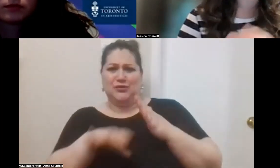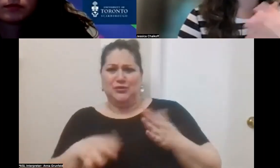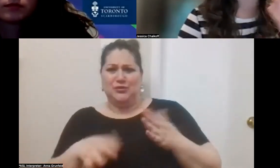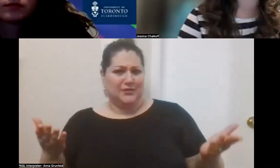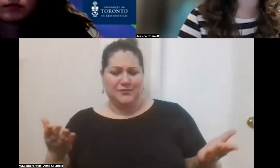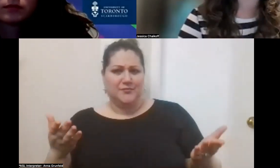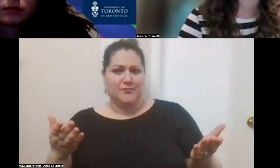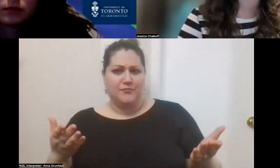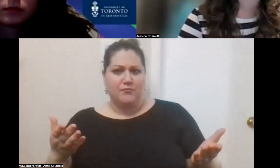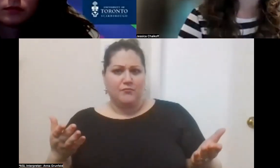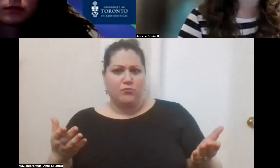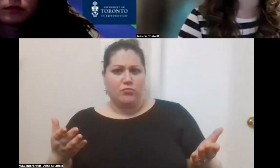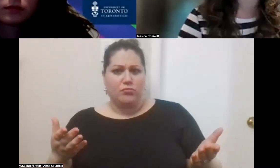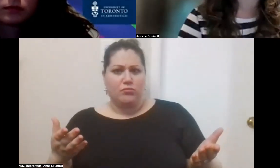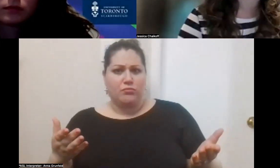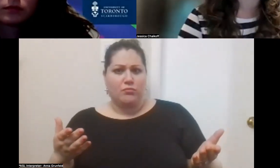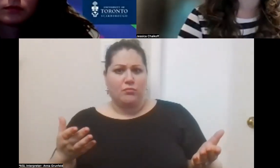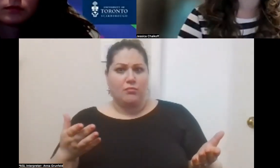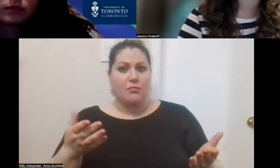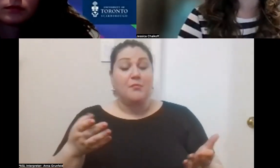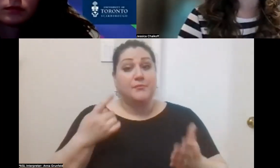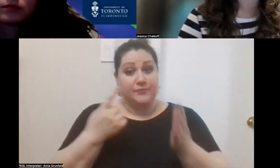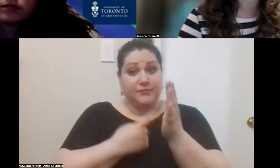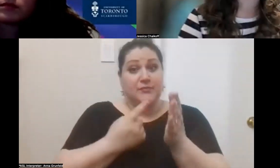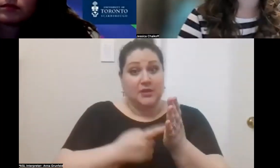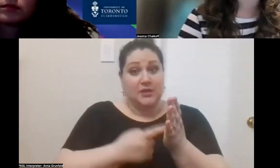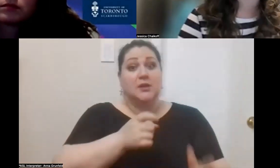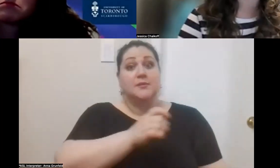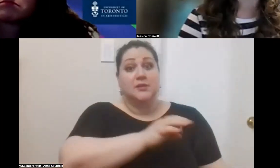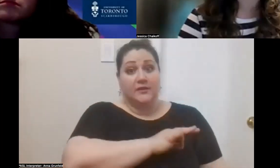be staying up to four in the morning, just to caption our recorded lectures.